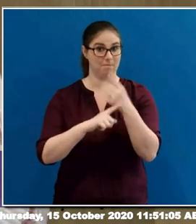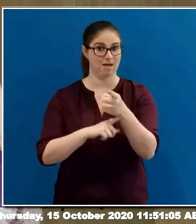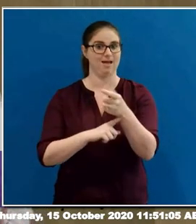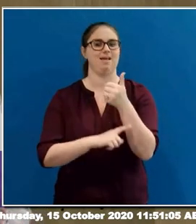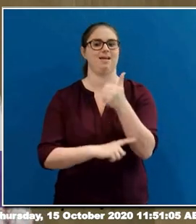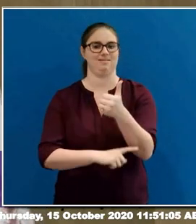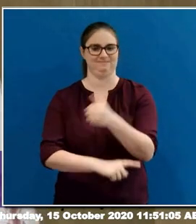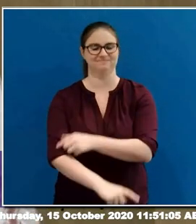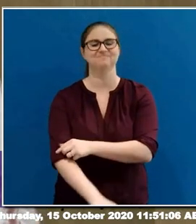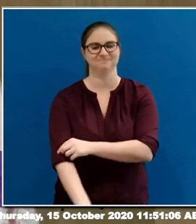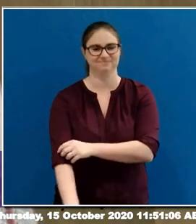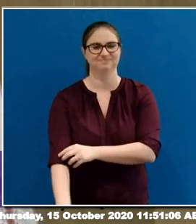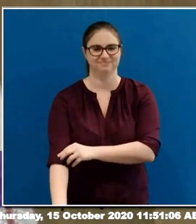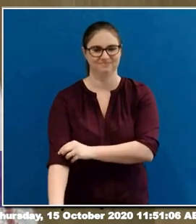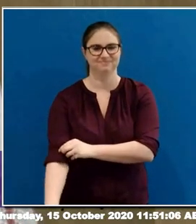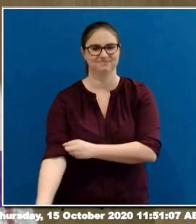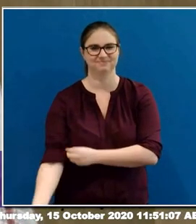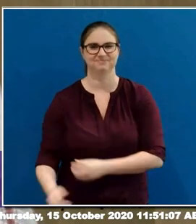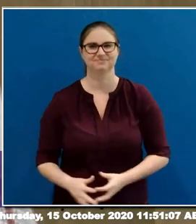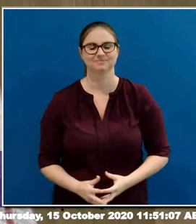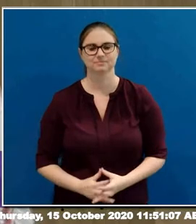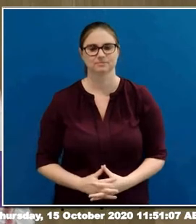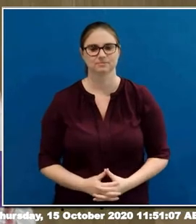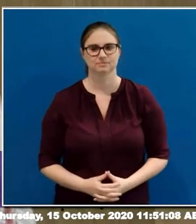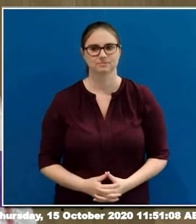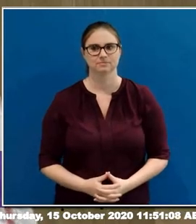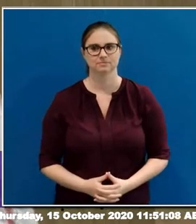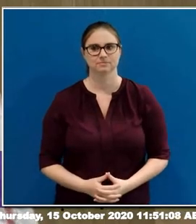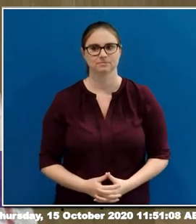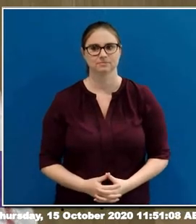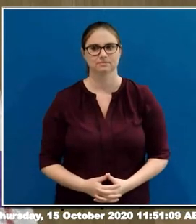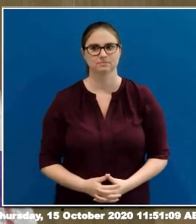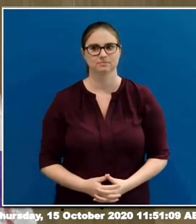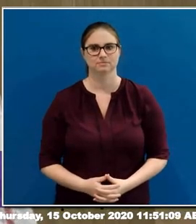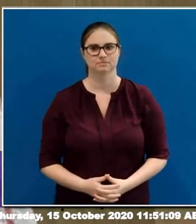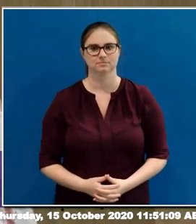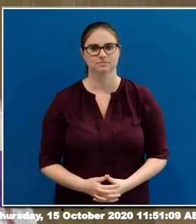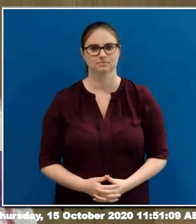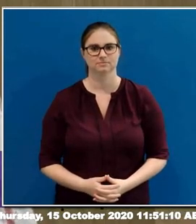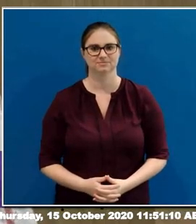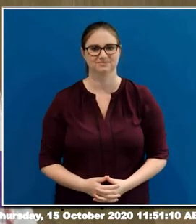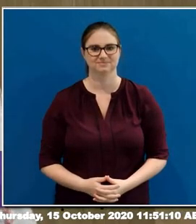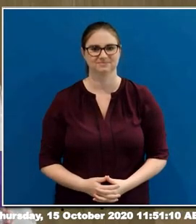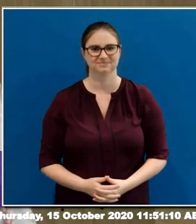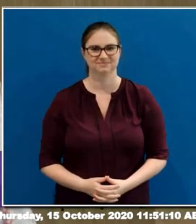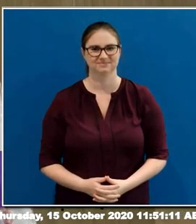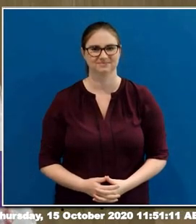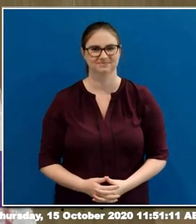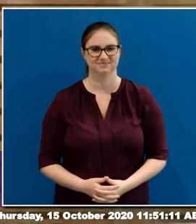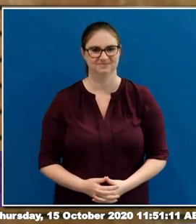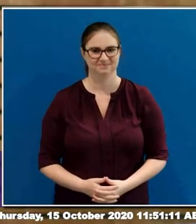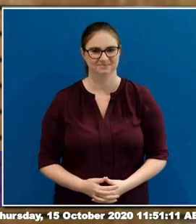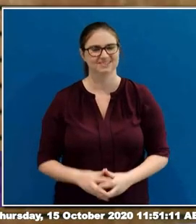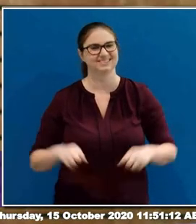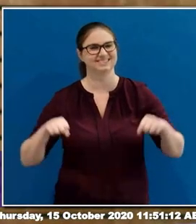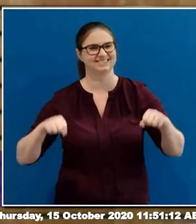You've miraculously appeared, thank you very much. Thank you for appearing at the Royal Commission to give evidence.